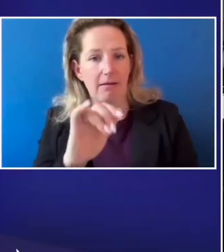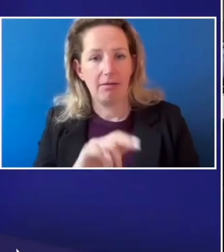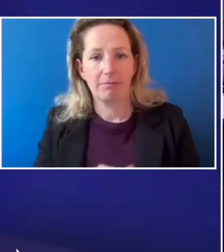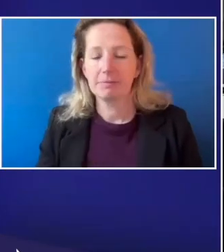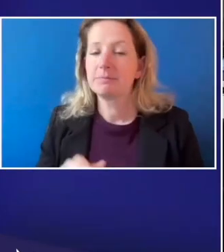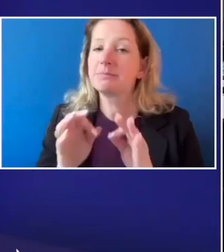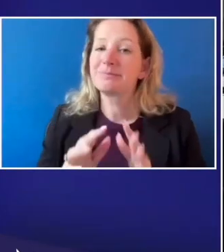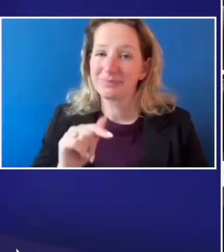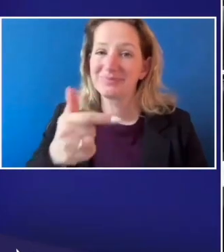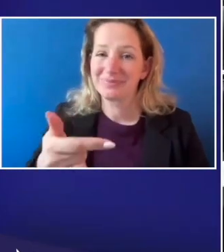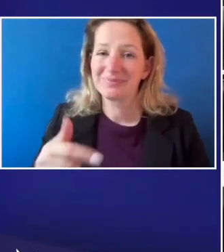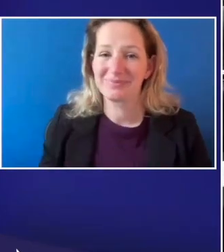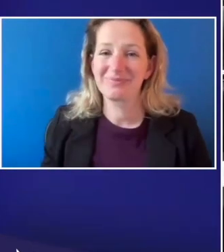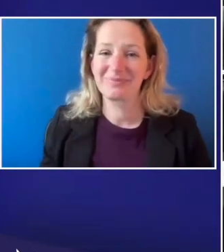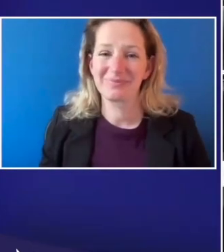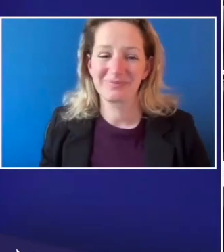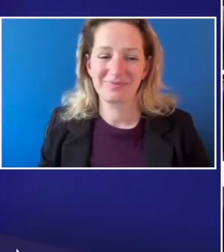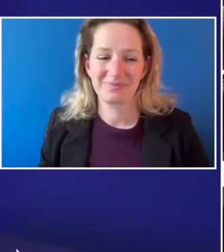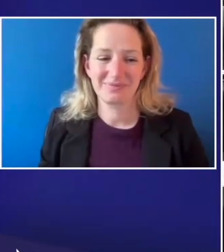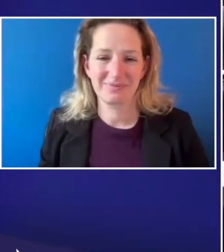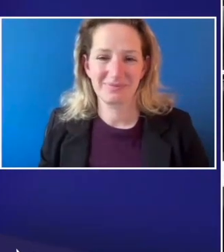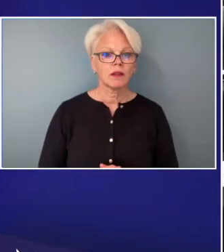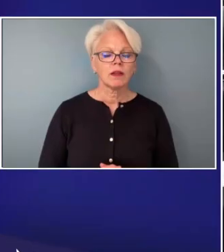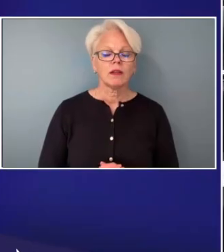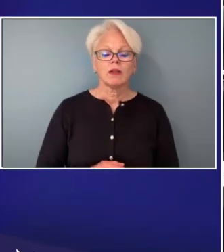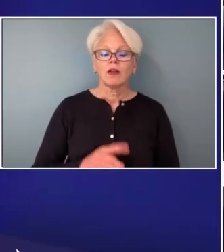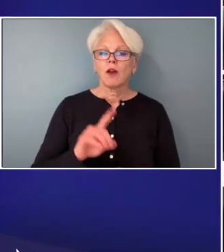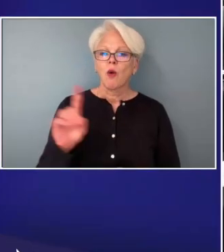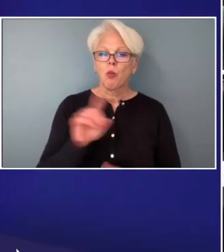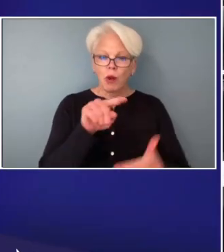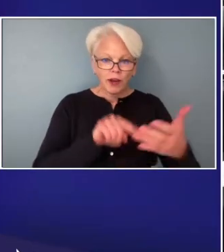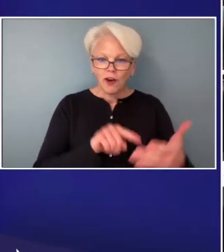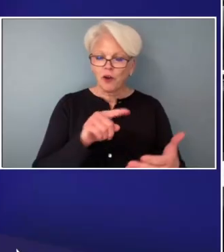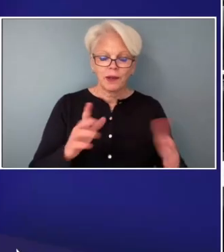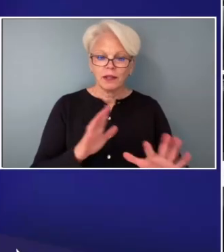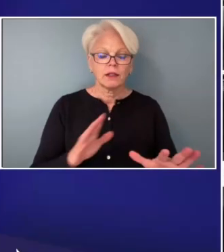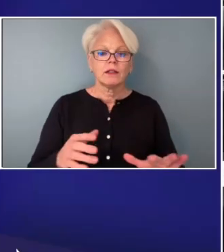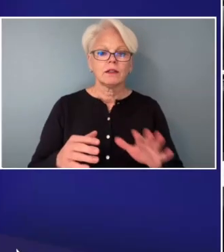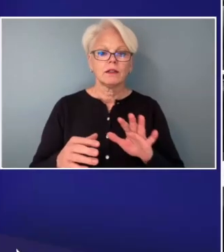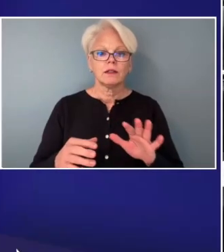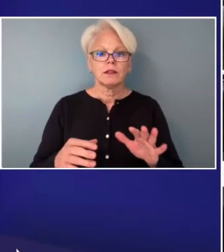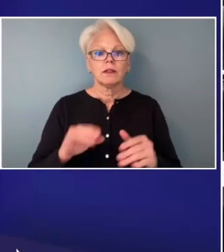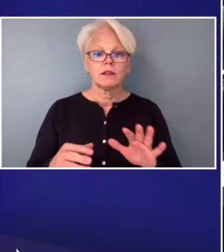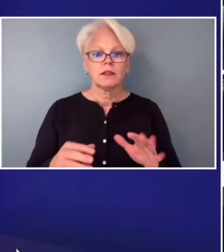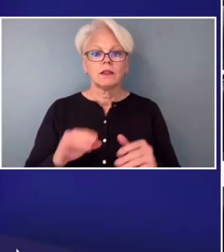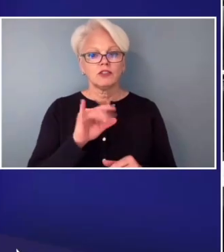I'm kind of, where are we exactly? Again, I'm sorry. So when we're not walking, I'm just going through the proposals that people